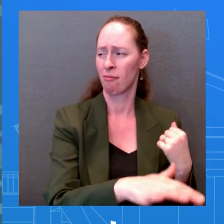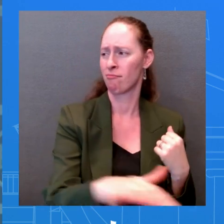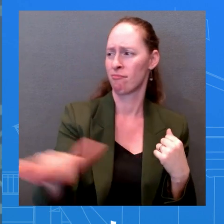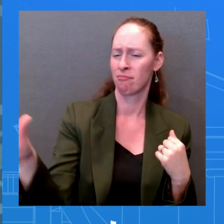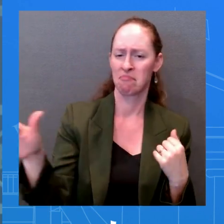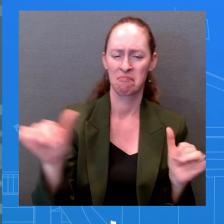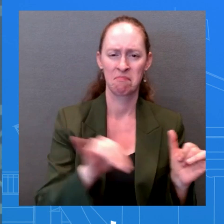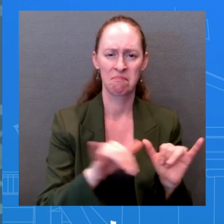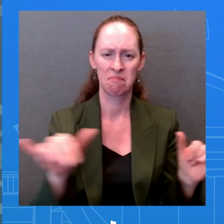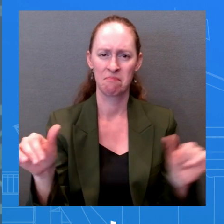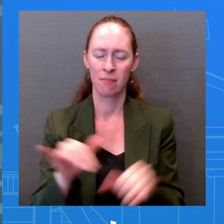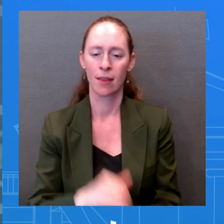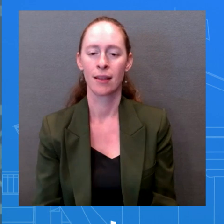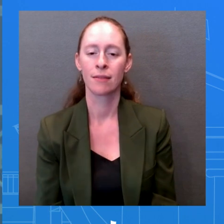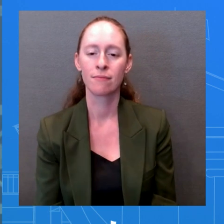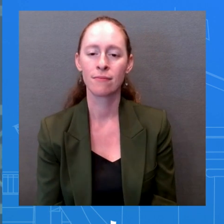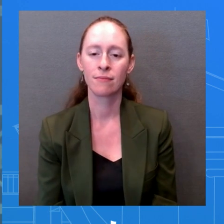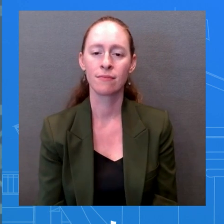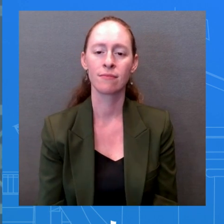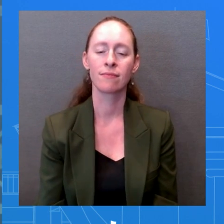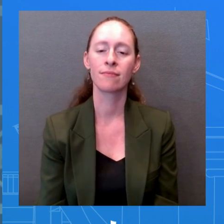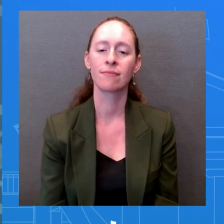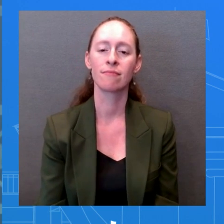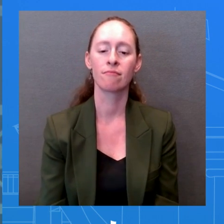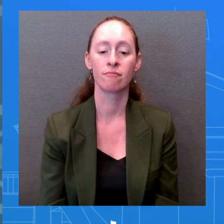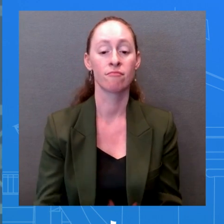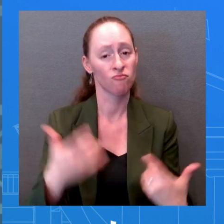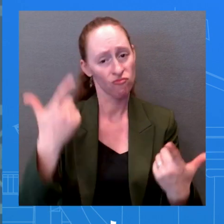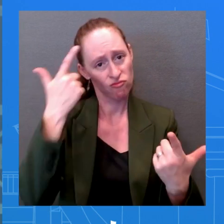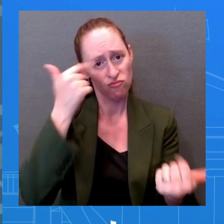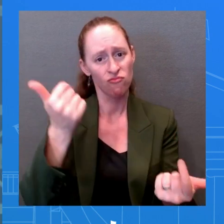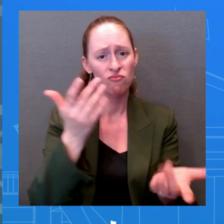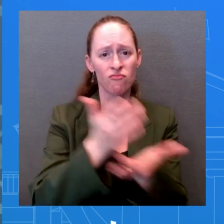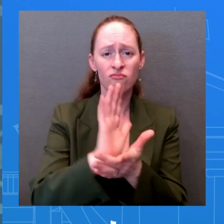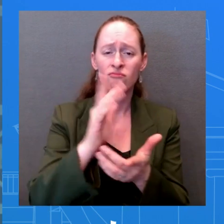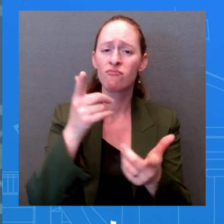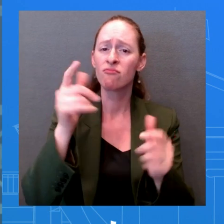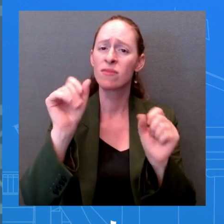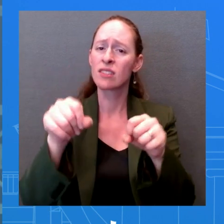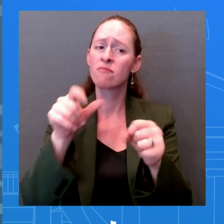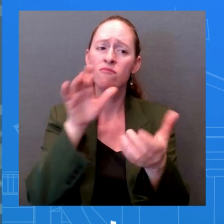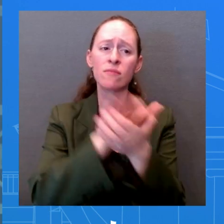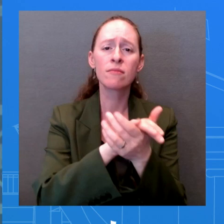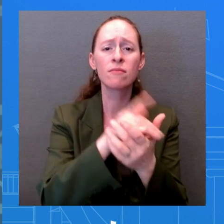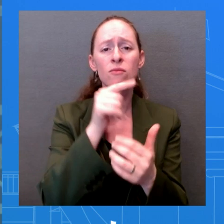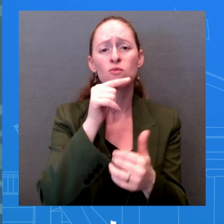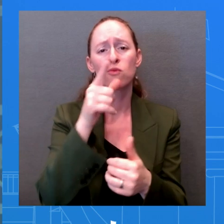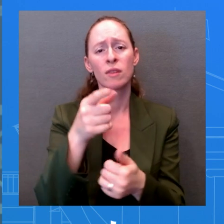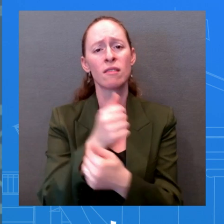And he's been steadfast in his support for marriage equality, as well as the need for this legislation,